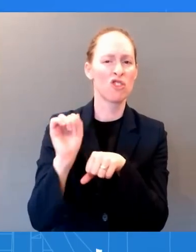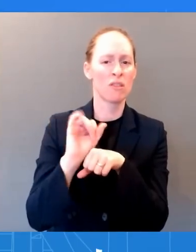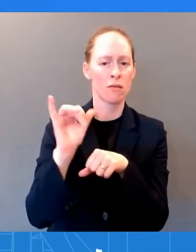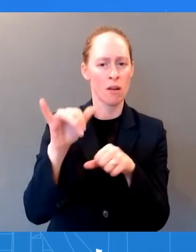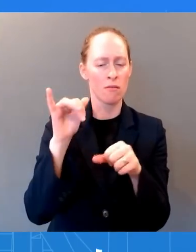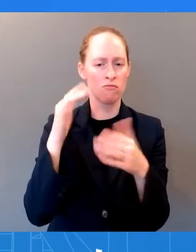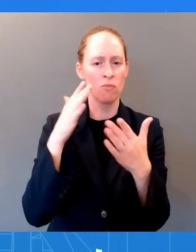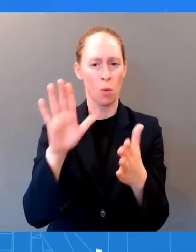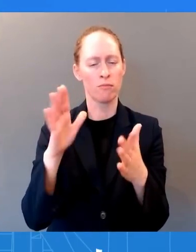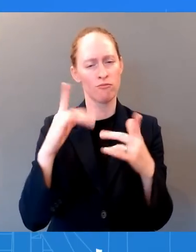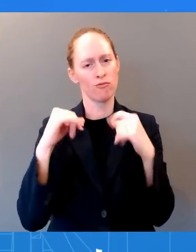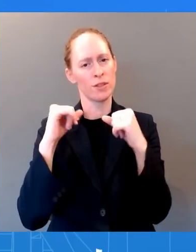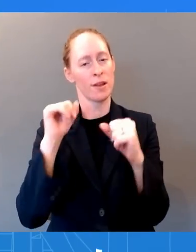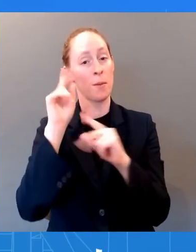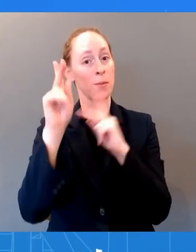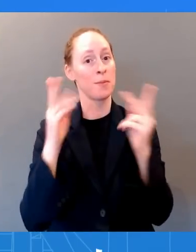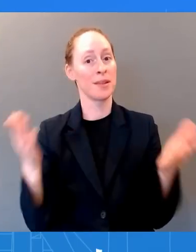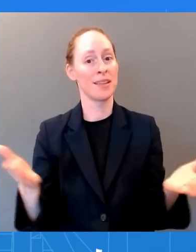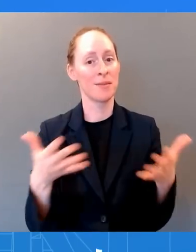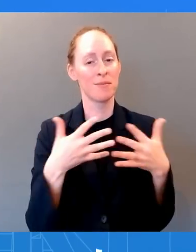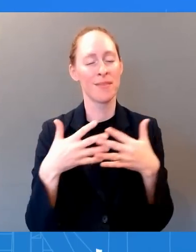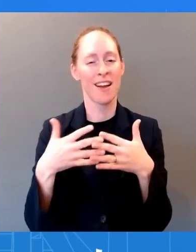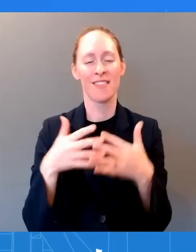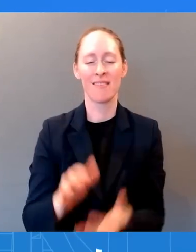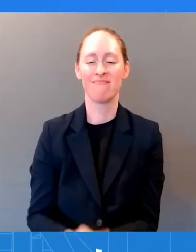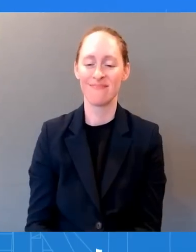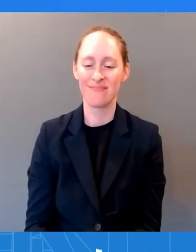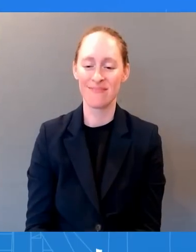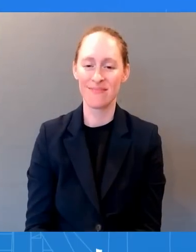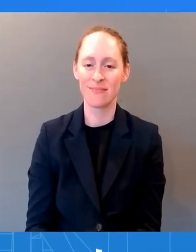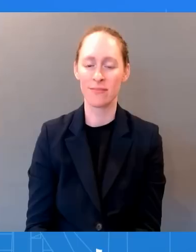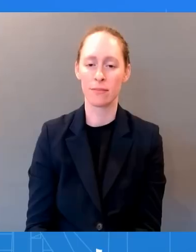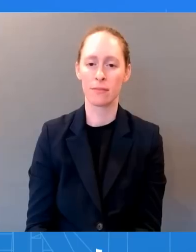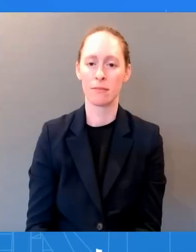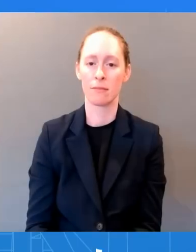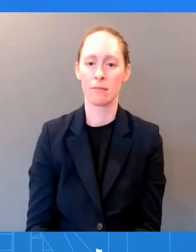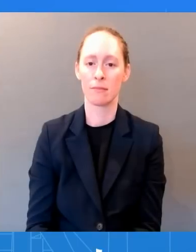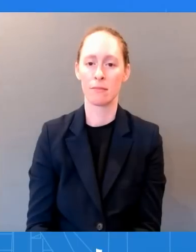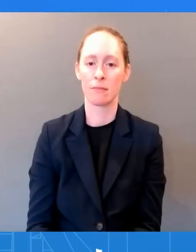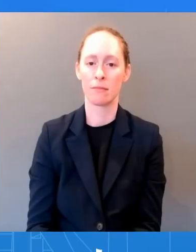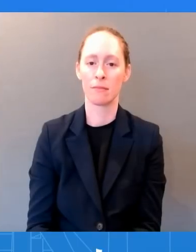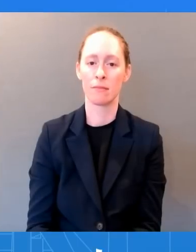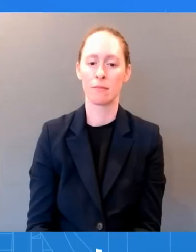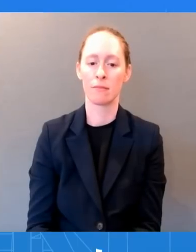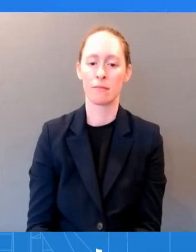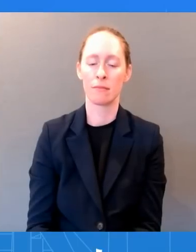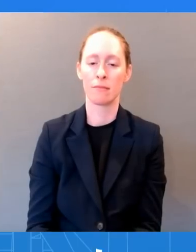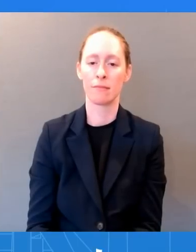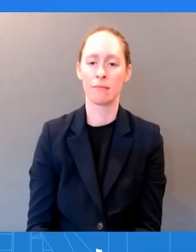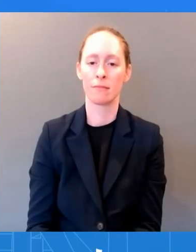The Press: Thank you, Karine. This weekend, we saw U.S. warships going through the Taiwan Strait.